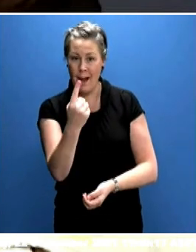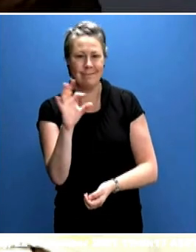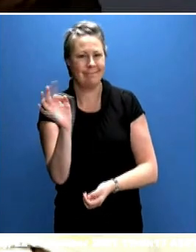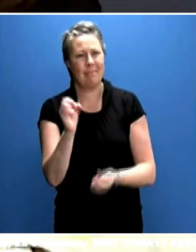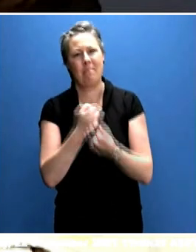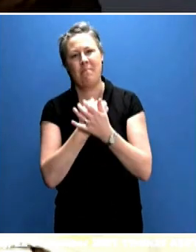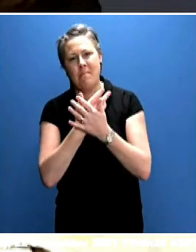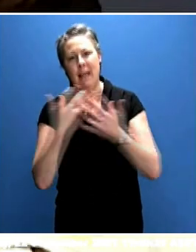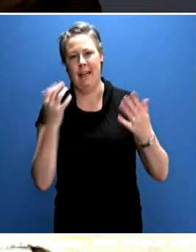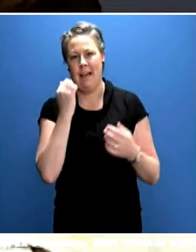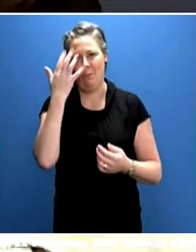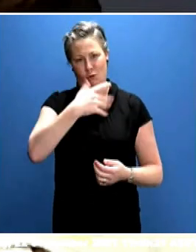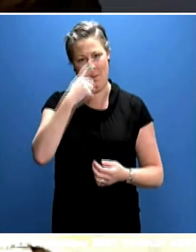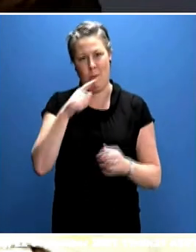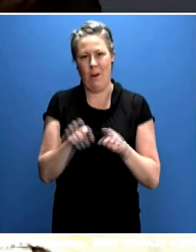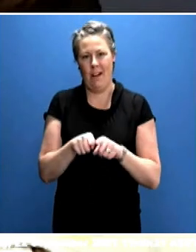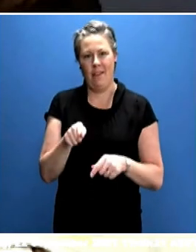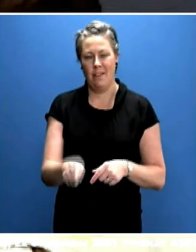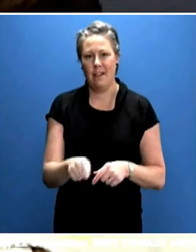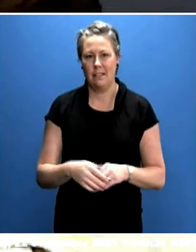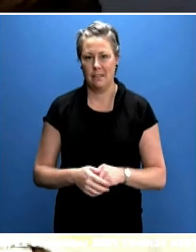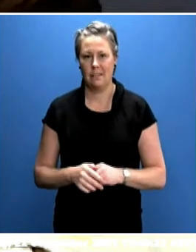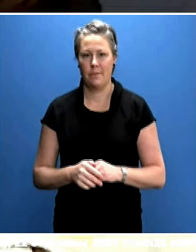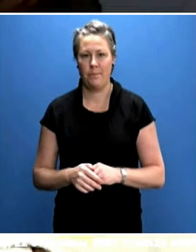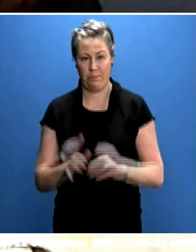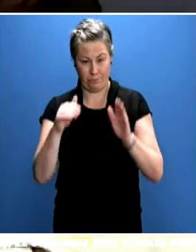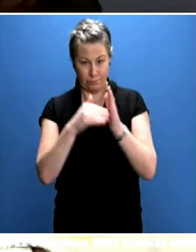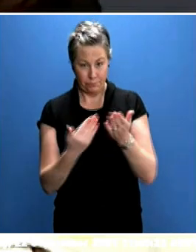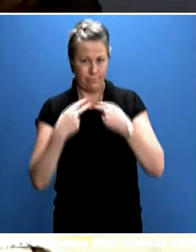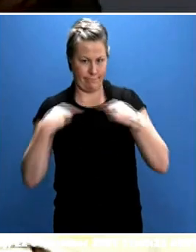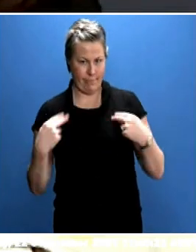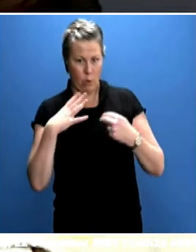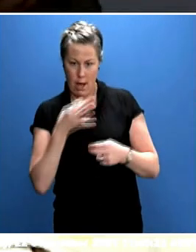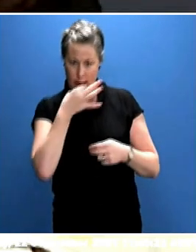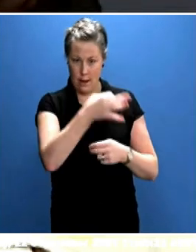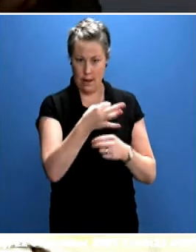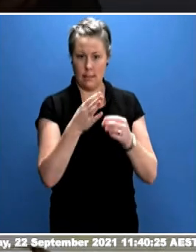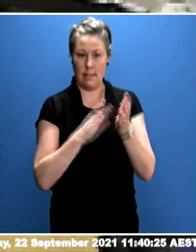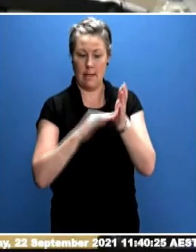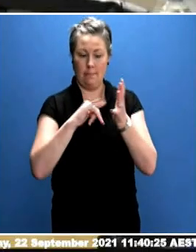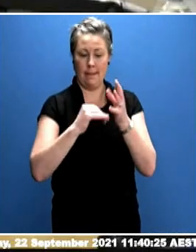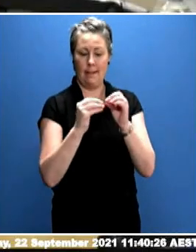Thank you, Mr Collins. Ms Barter, can I turn to you now and just perhaps ask you if you could tell